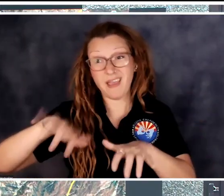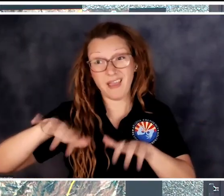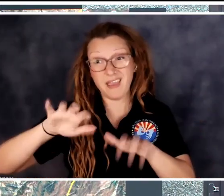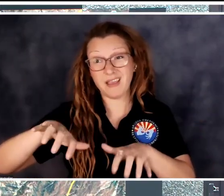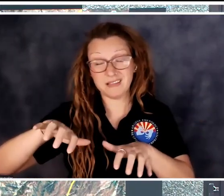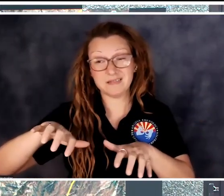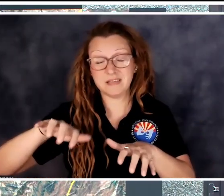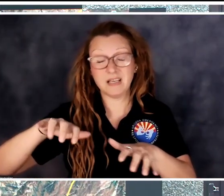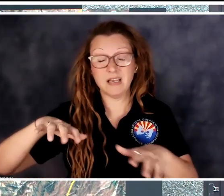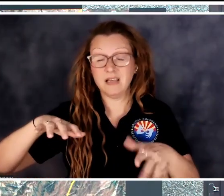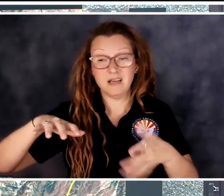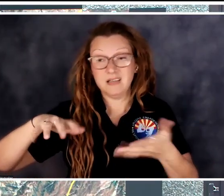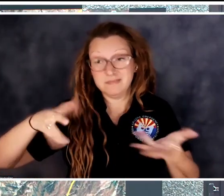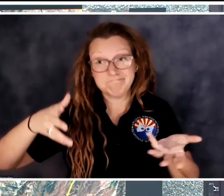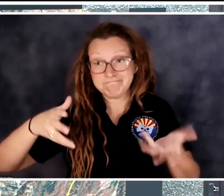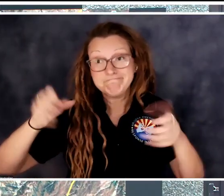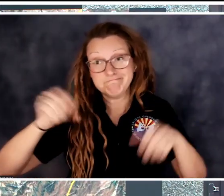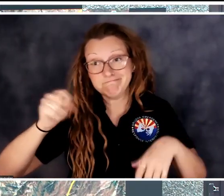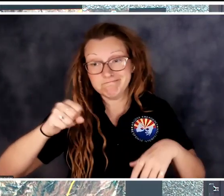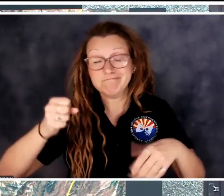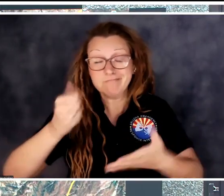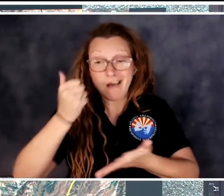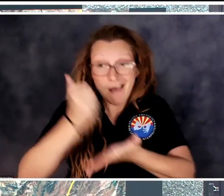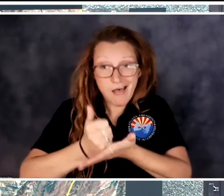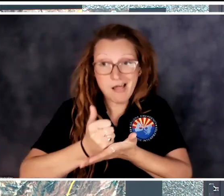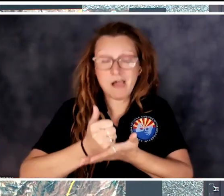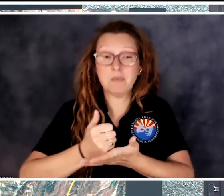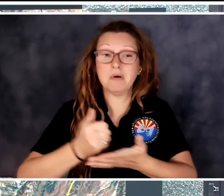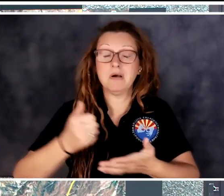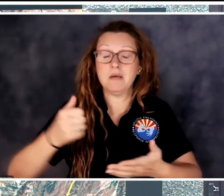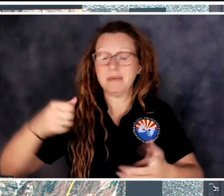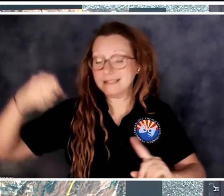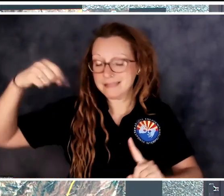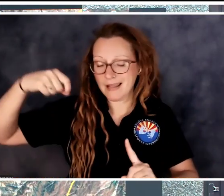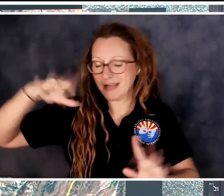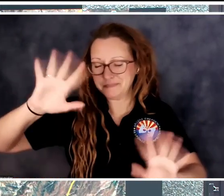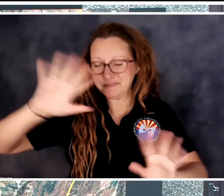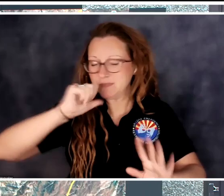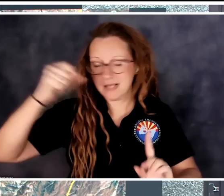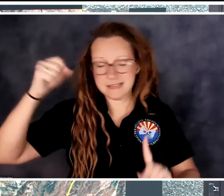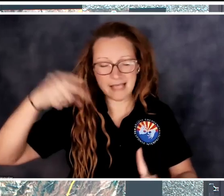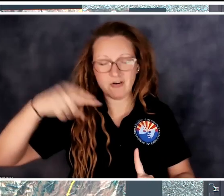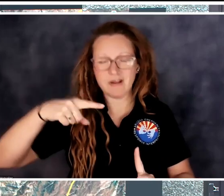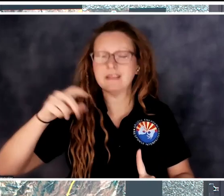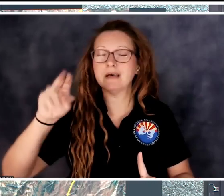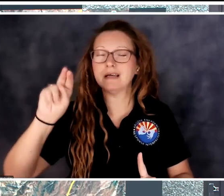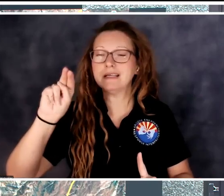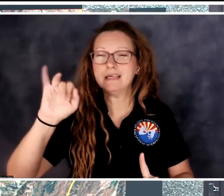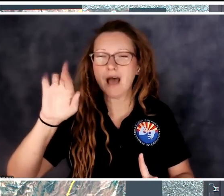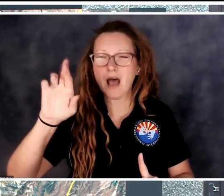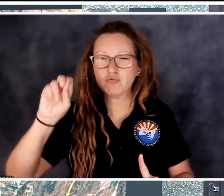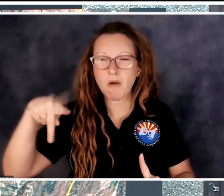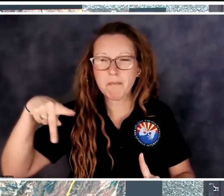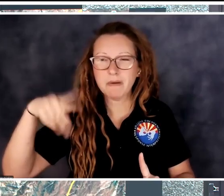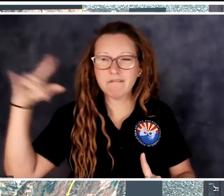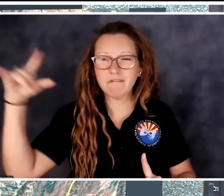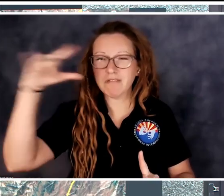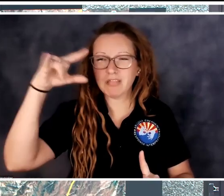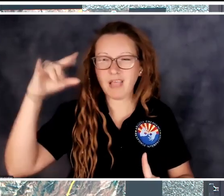Even with the precipitation satellite, or not satellite imagery, but the but the NIROP flight, the infrared flight